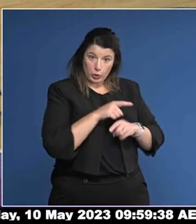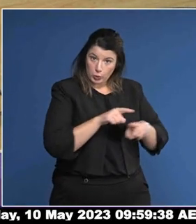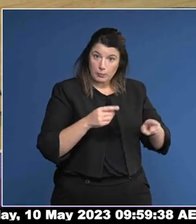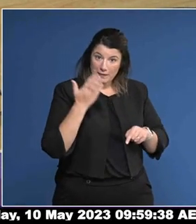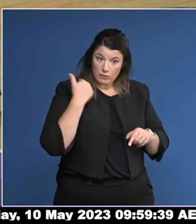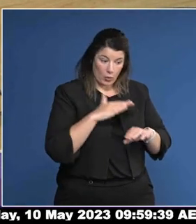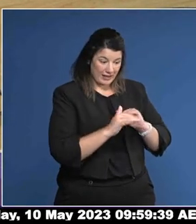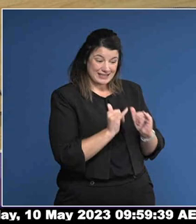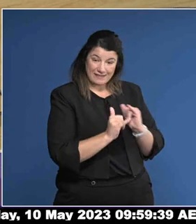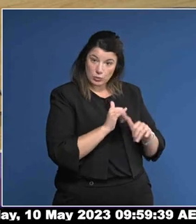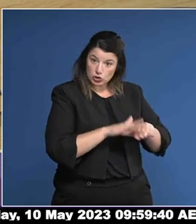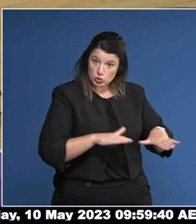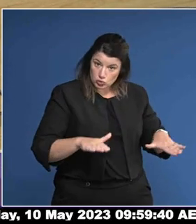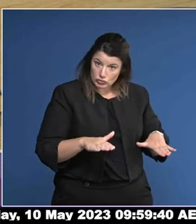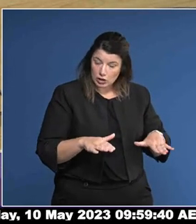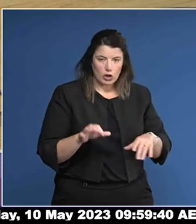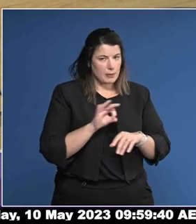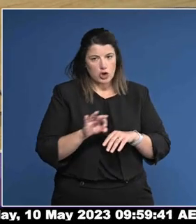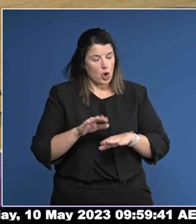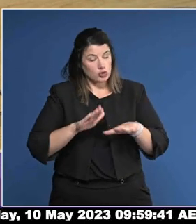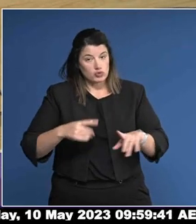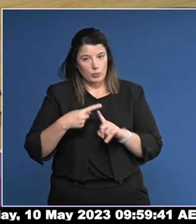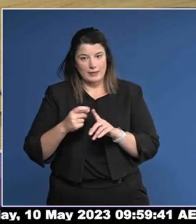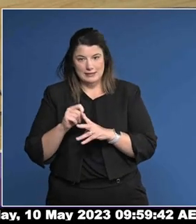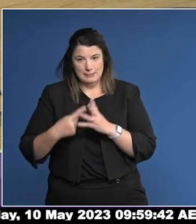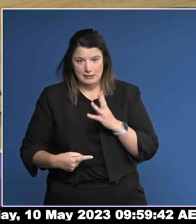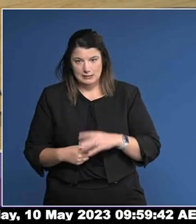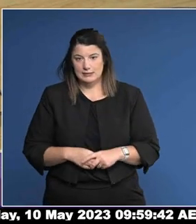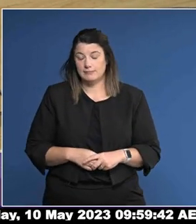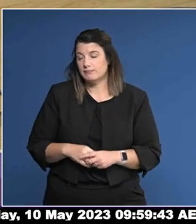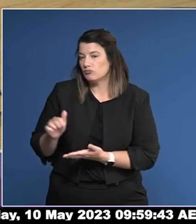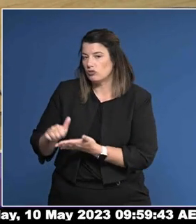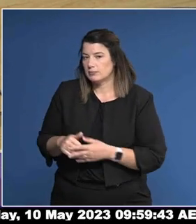Yes, and - MS EASTMAN: But not with children with disabilities. That's right.